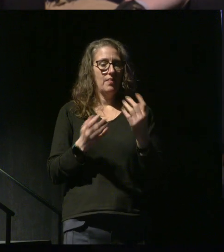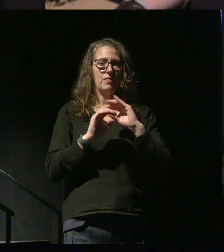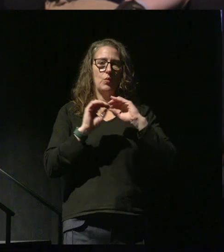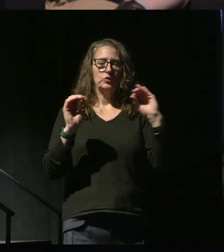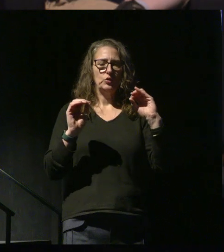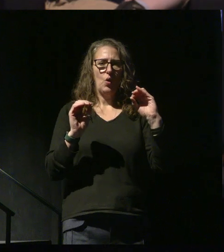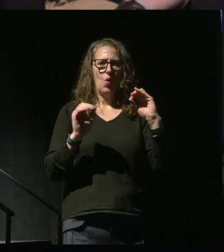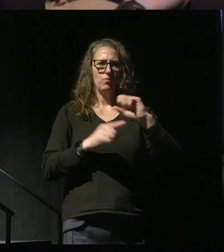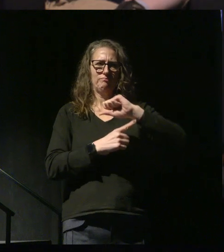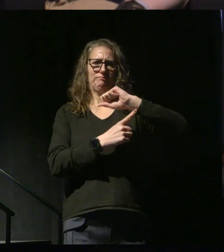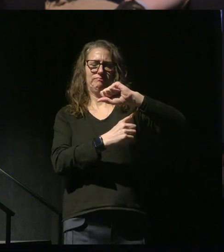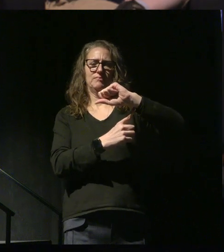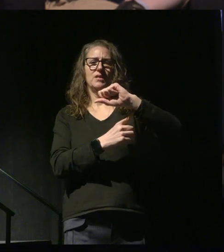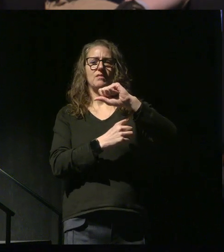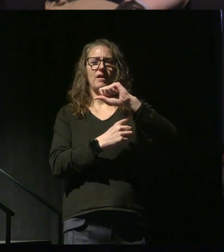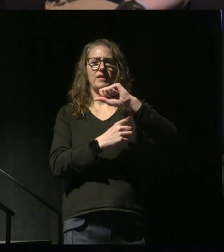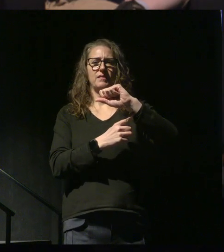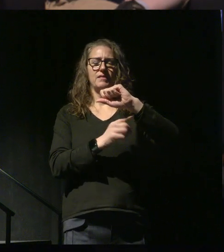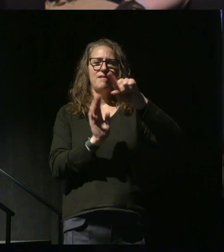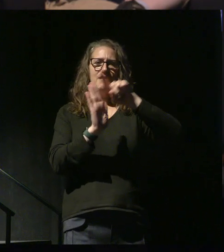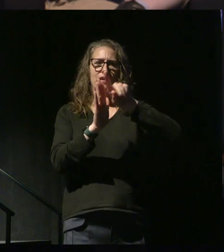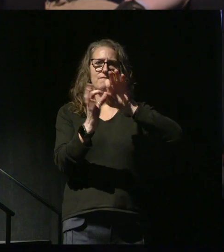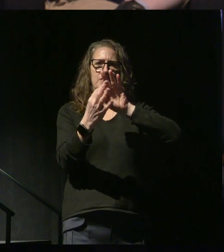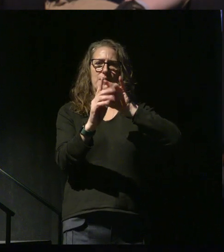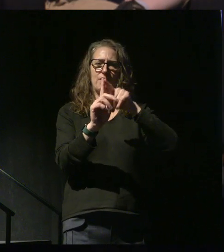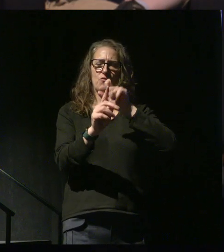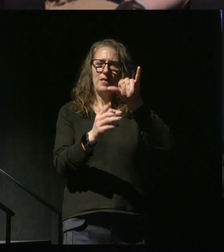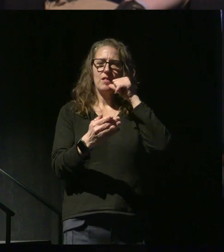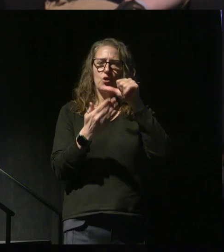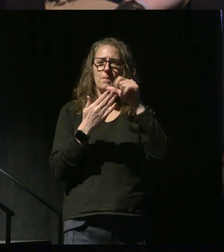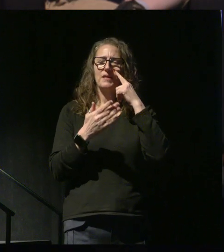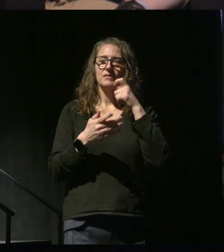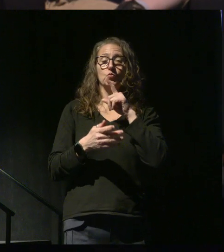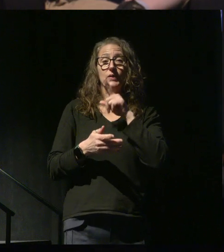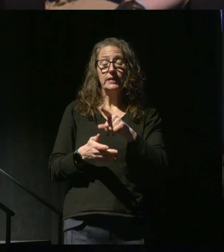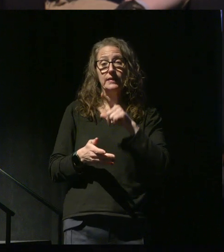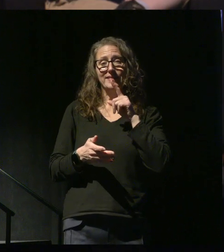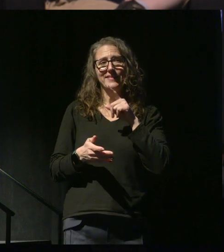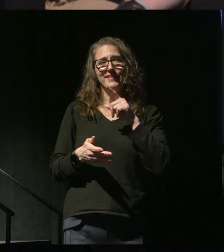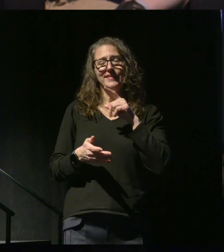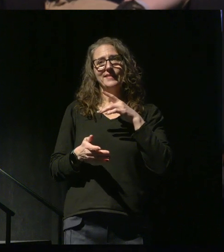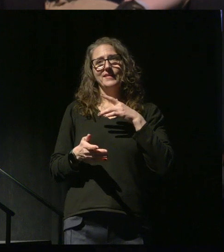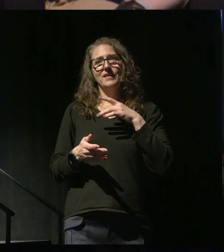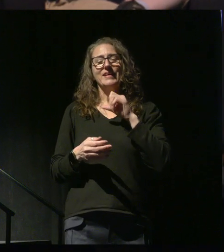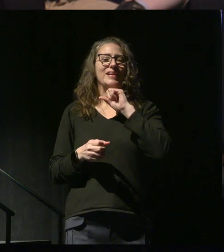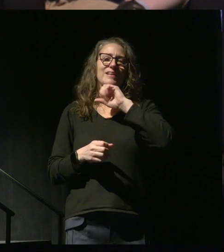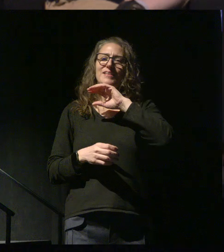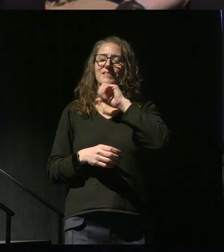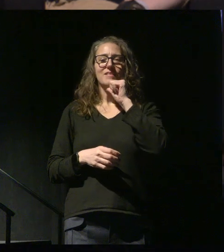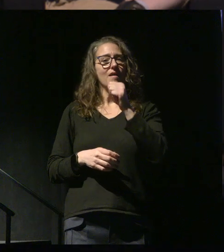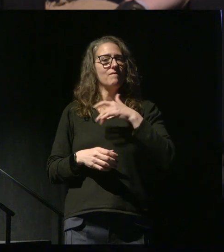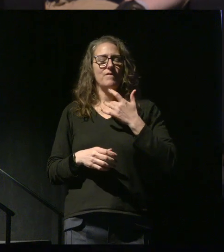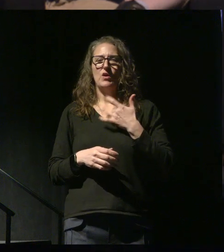on that letter because it in no way felt gratuitous. Mm. In no way felt exploitative.